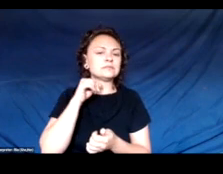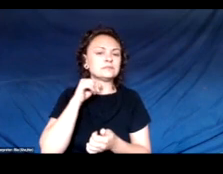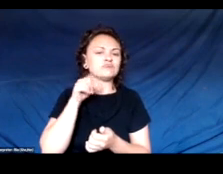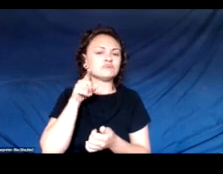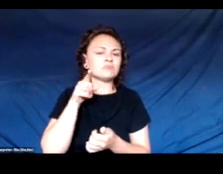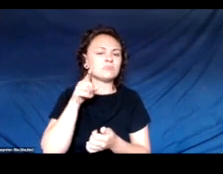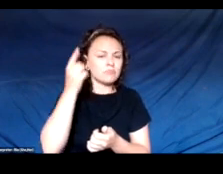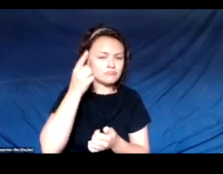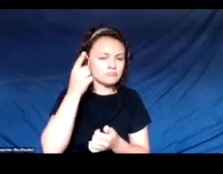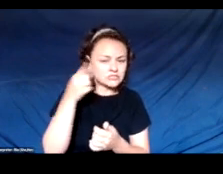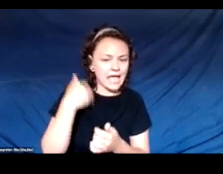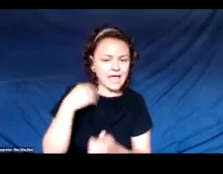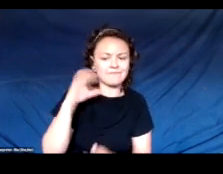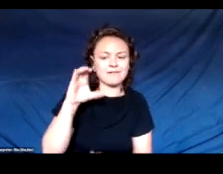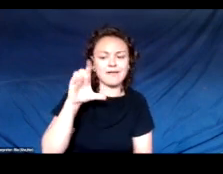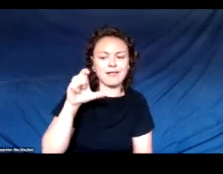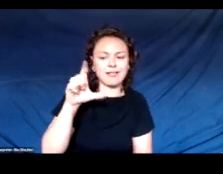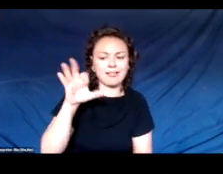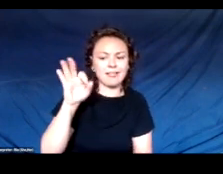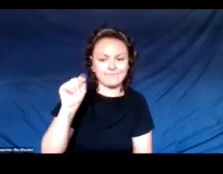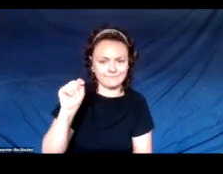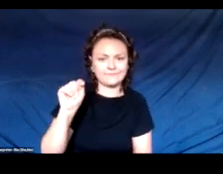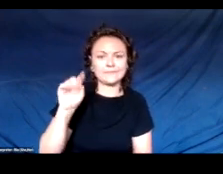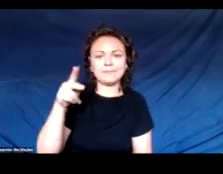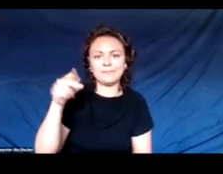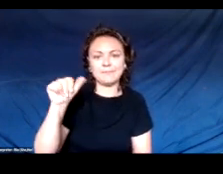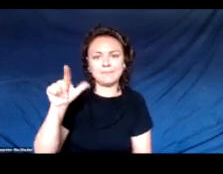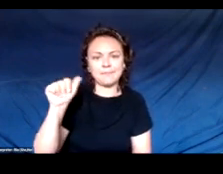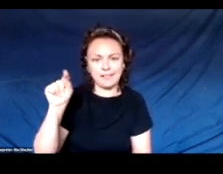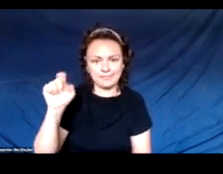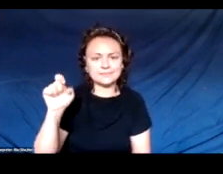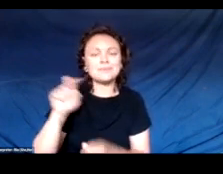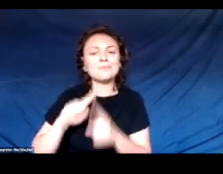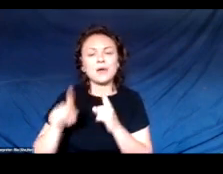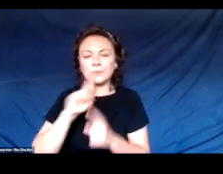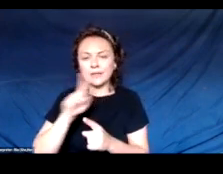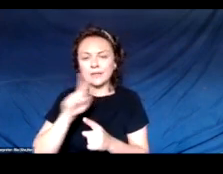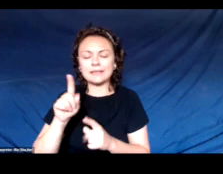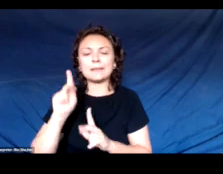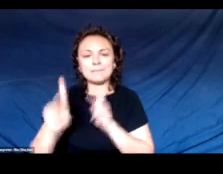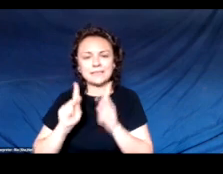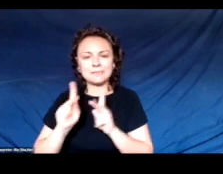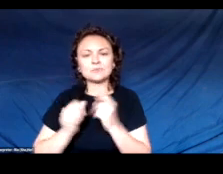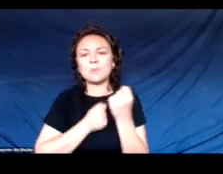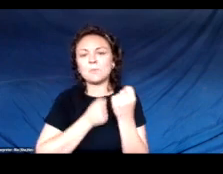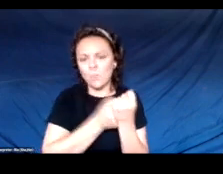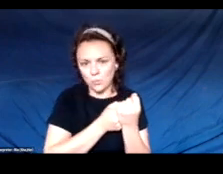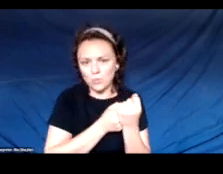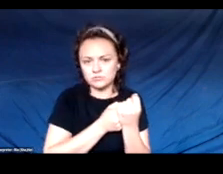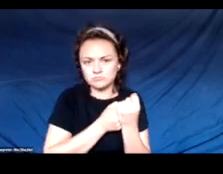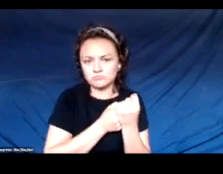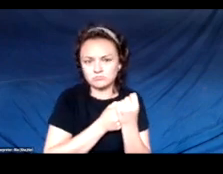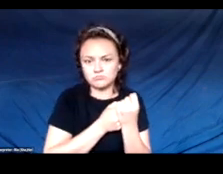She people supported the idea that our children,